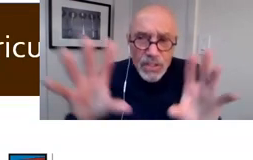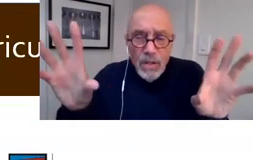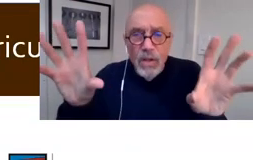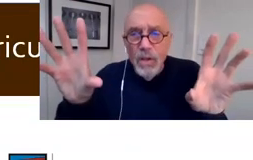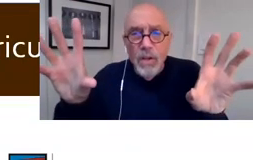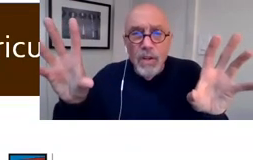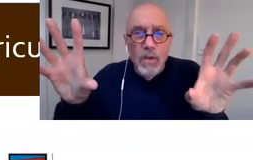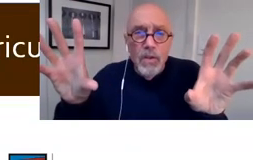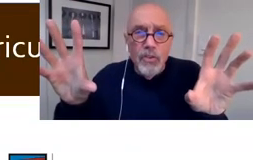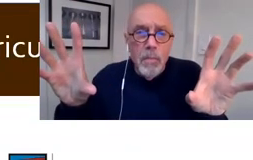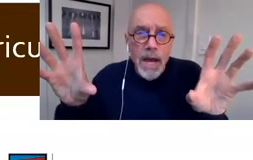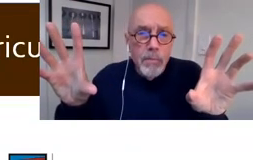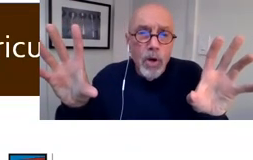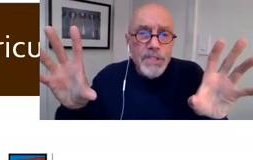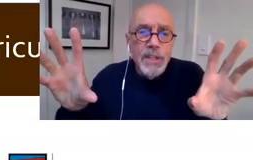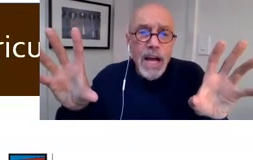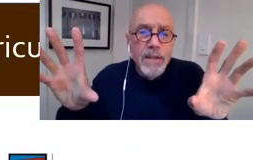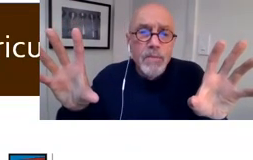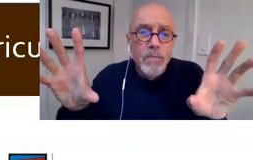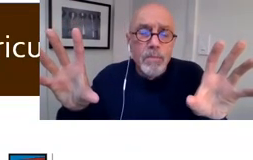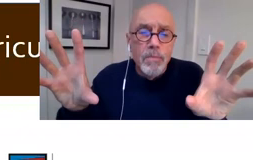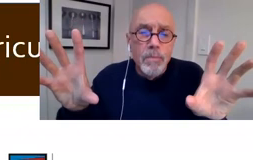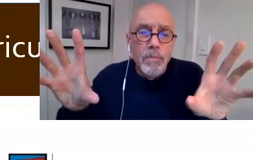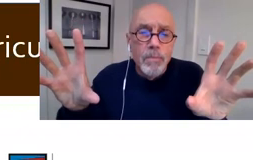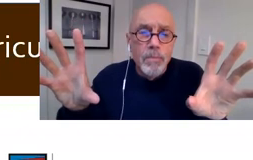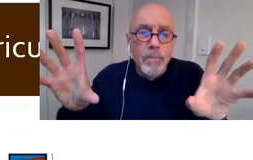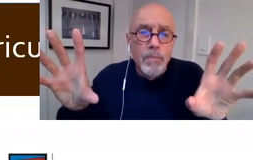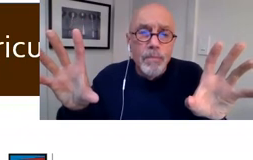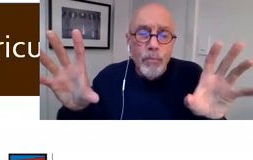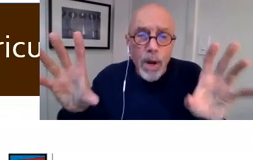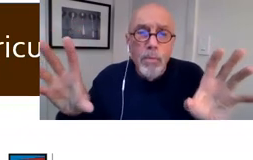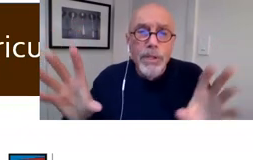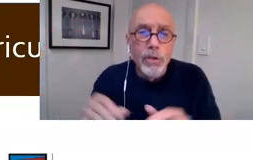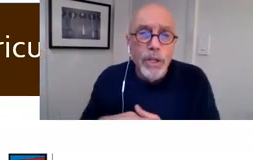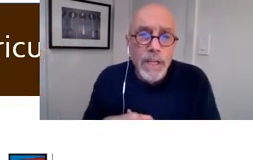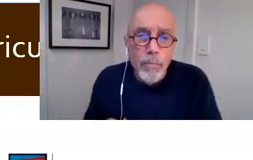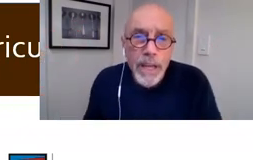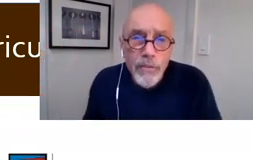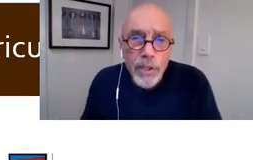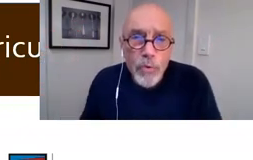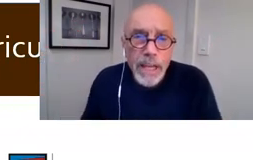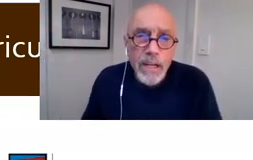This is a mind blowing slide. Probably you were looking at brands that you